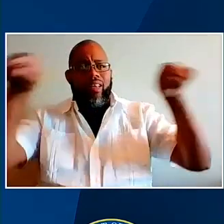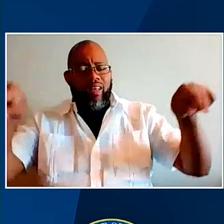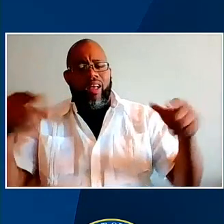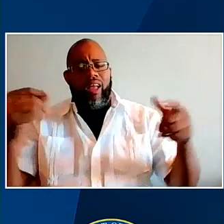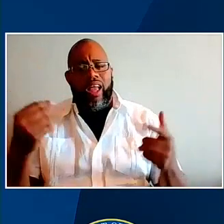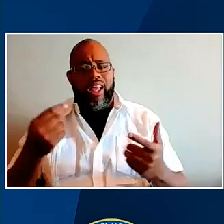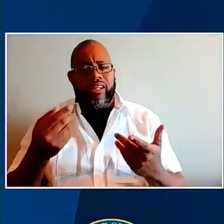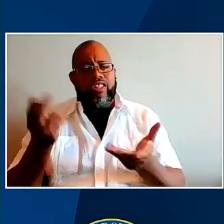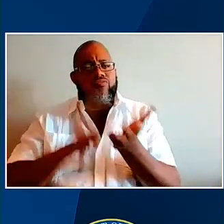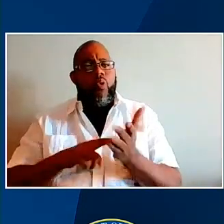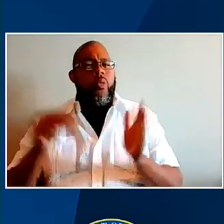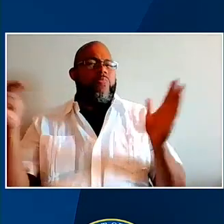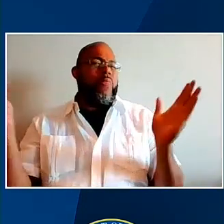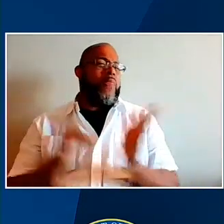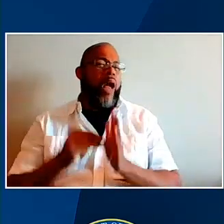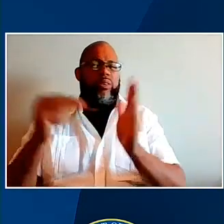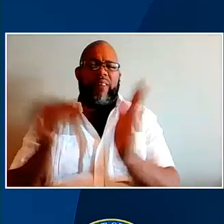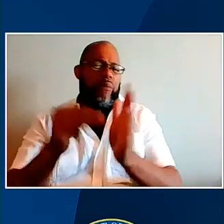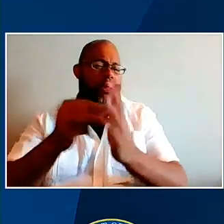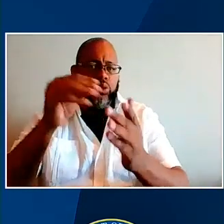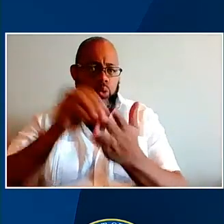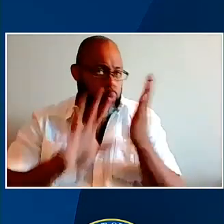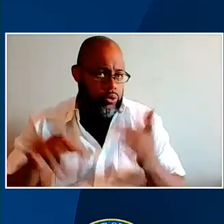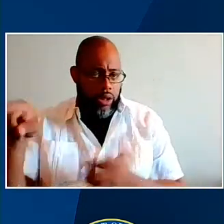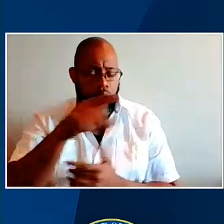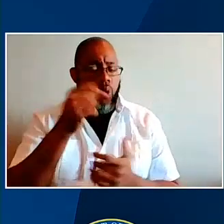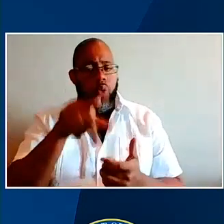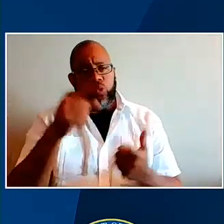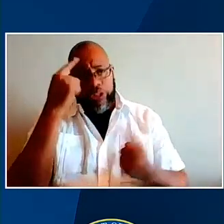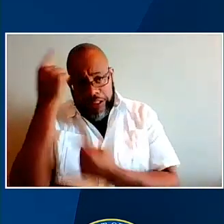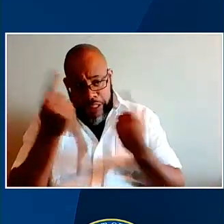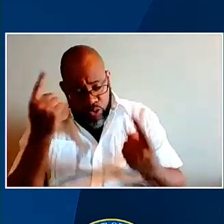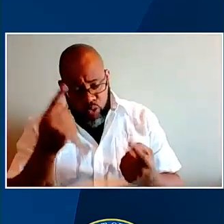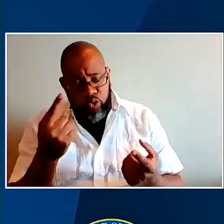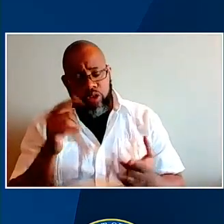thousands of students, or are you considering that the problems are coming